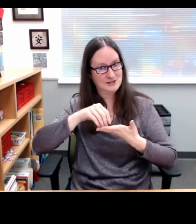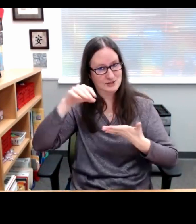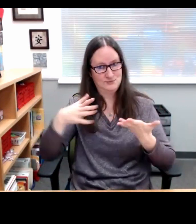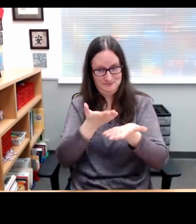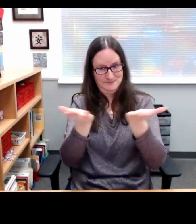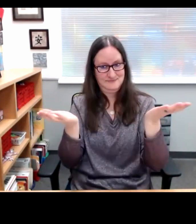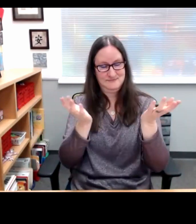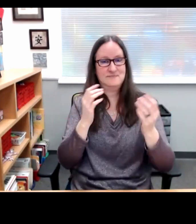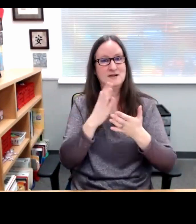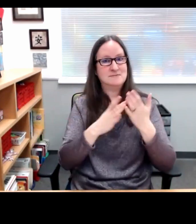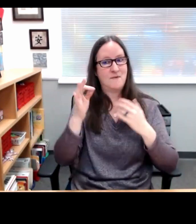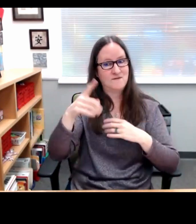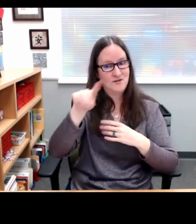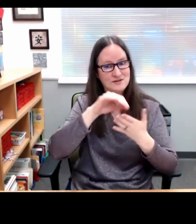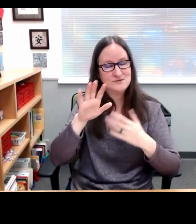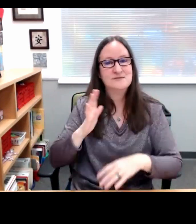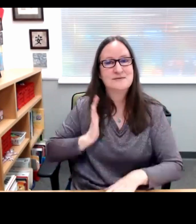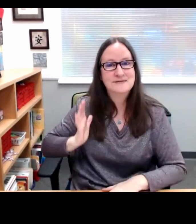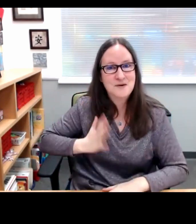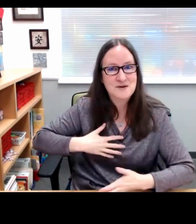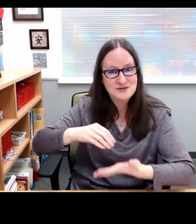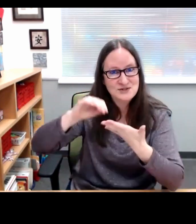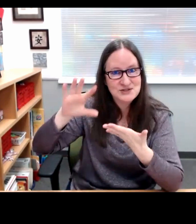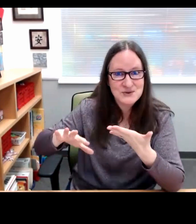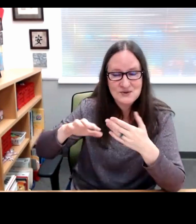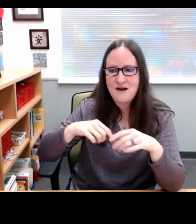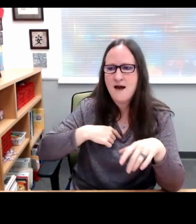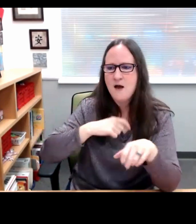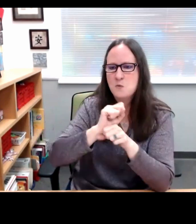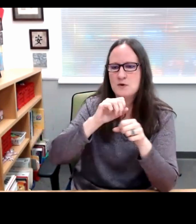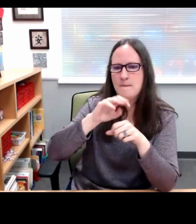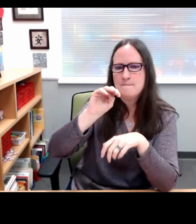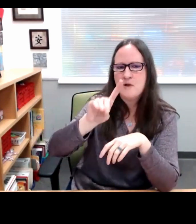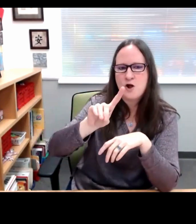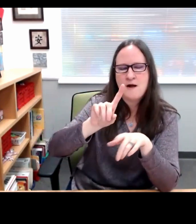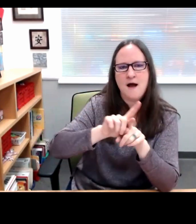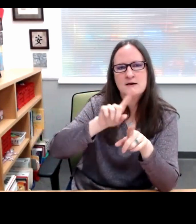how the students, and now these are all Gallaudet students and some of them were my former students.